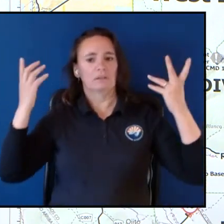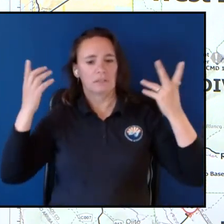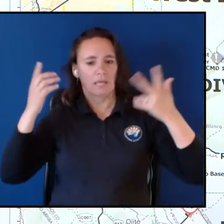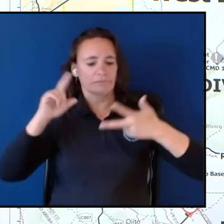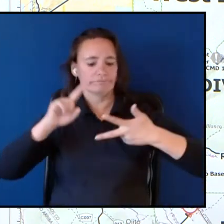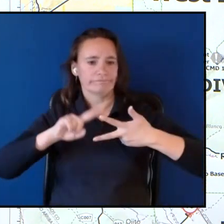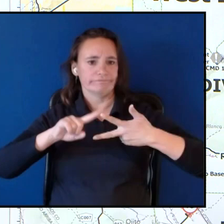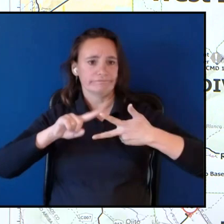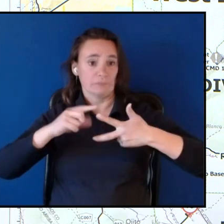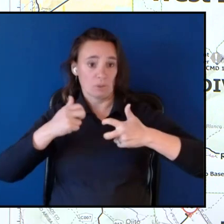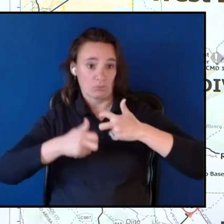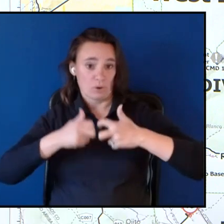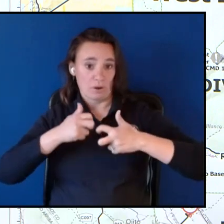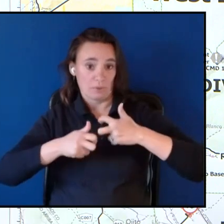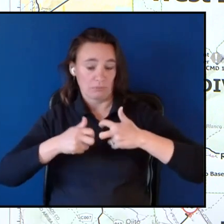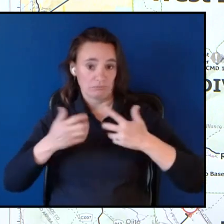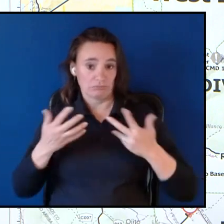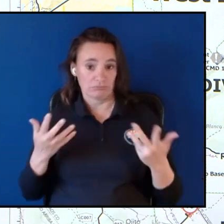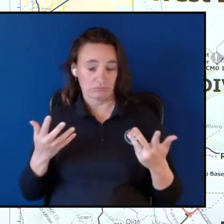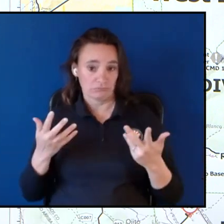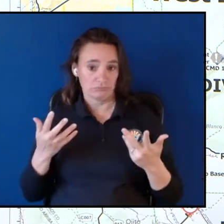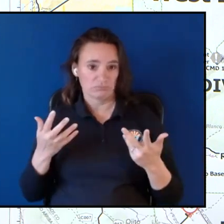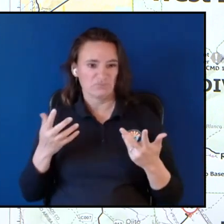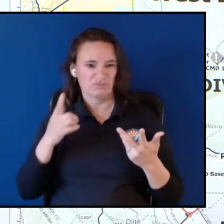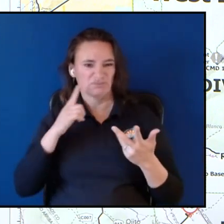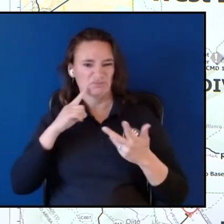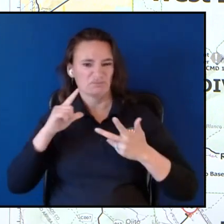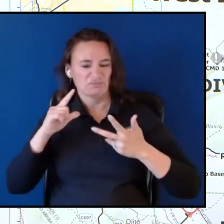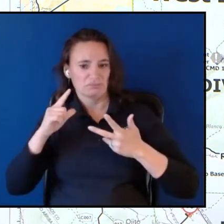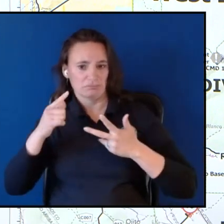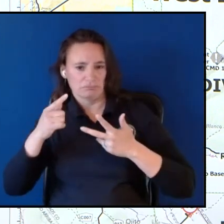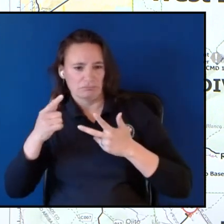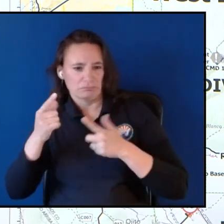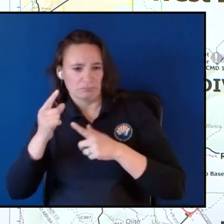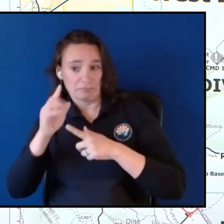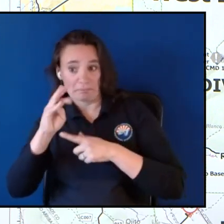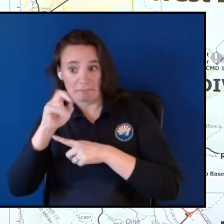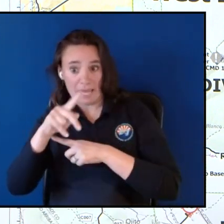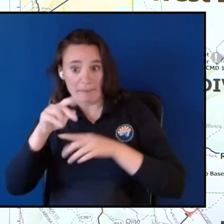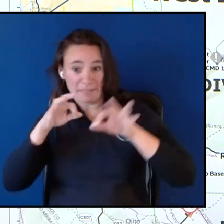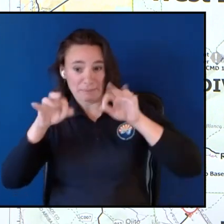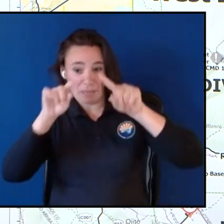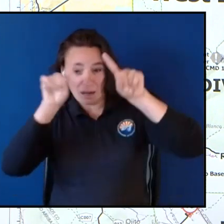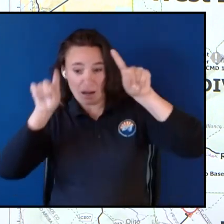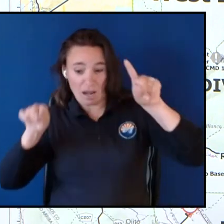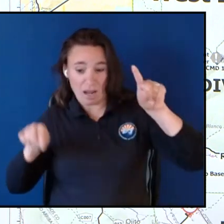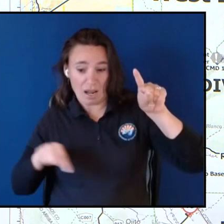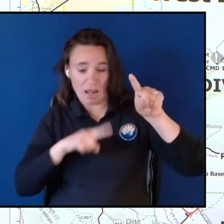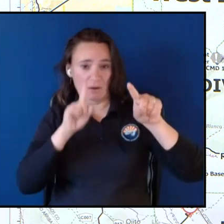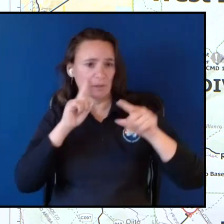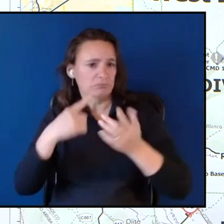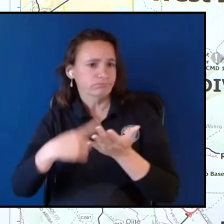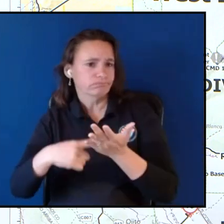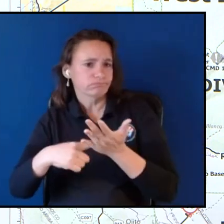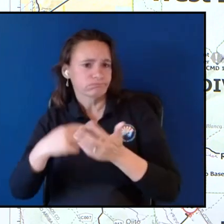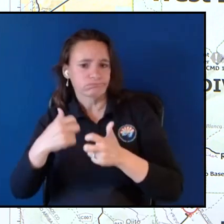when I go around the map I'll speak to those different problems. And then we need to develop an approach so we can, I might